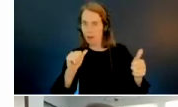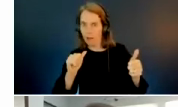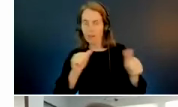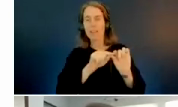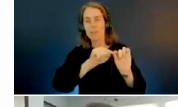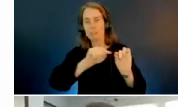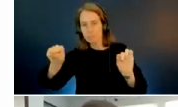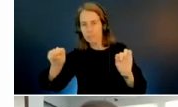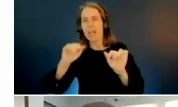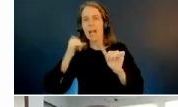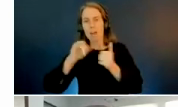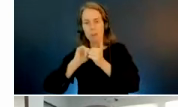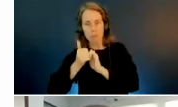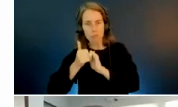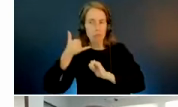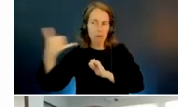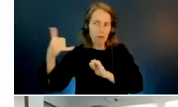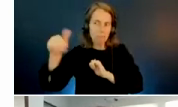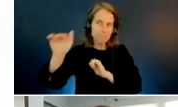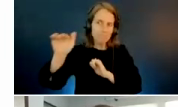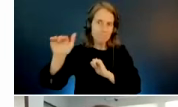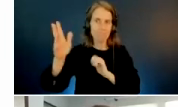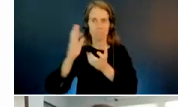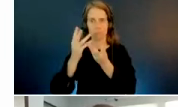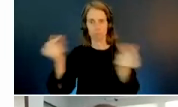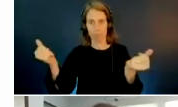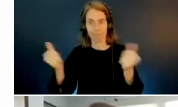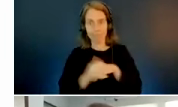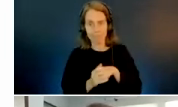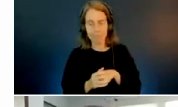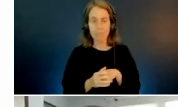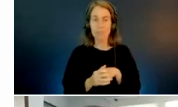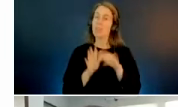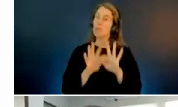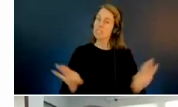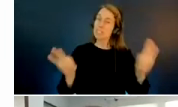to check your registration for people with disabilities often where we find that